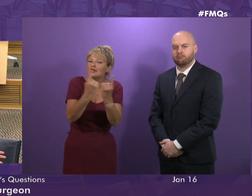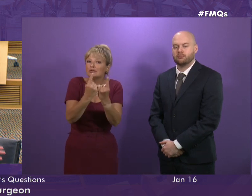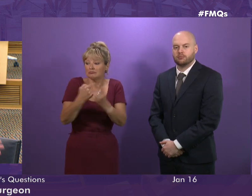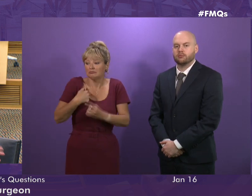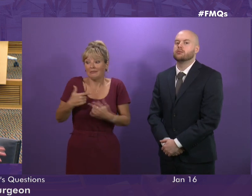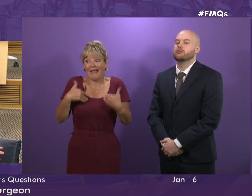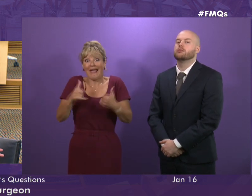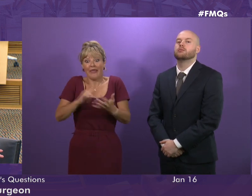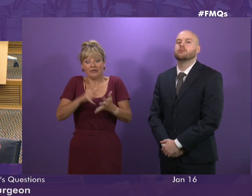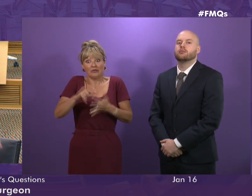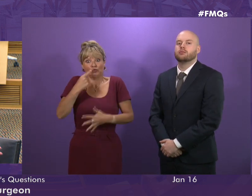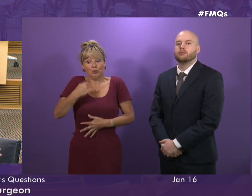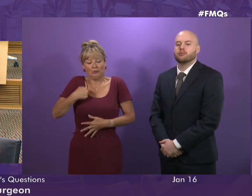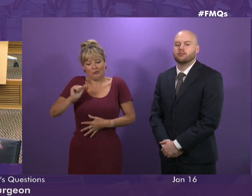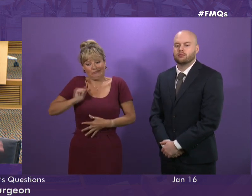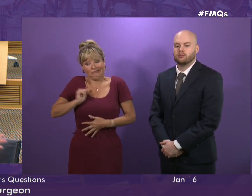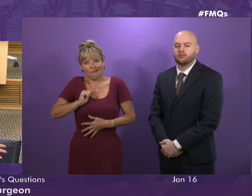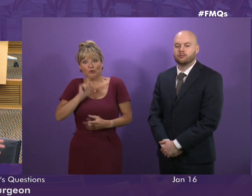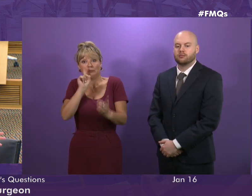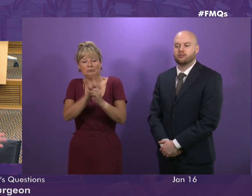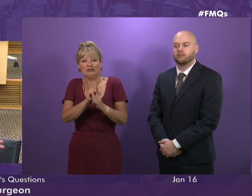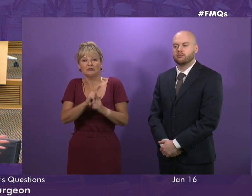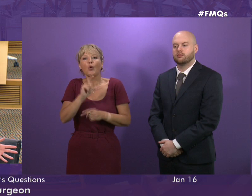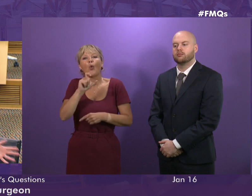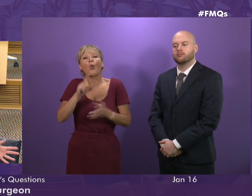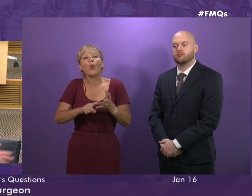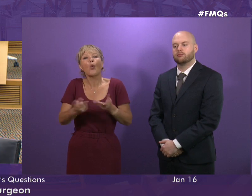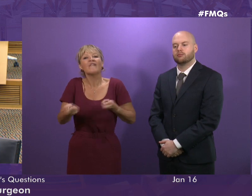tells me that she is due to meet the co-conveners of the cross-party group—I think—shortly